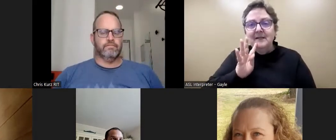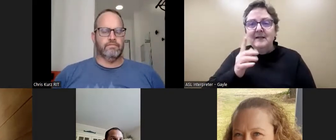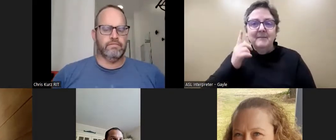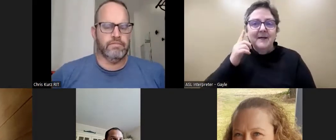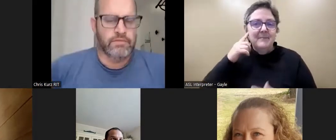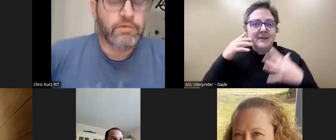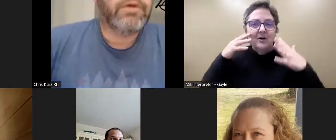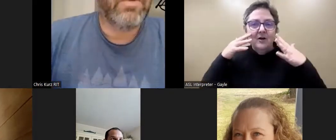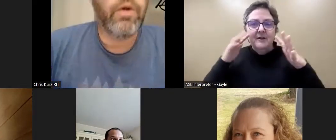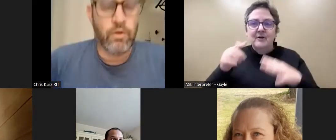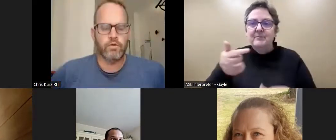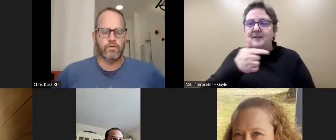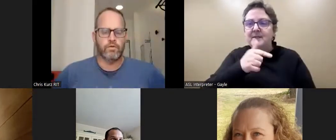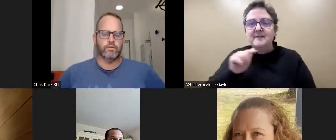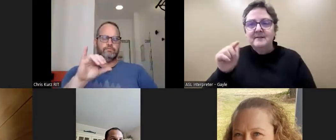and it might be an audio based.